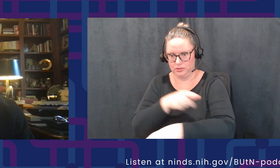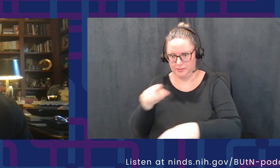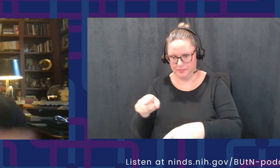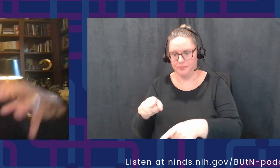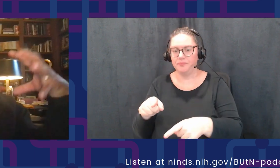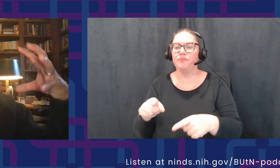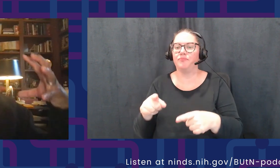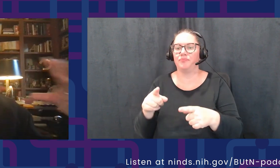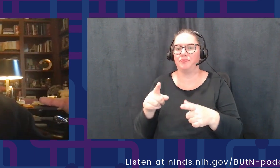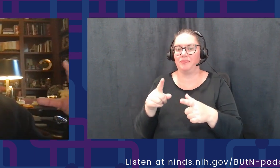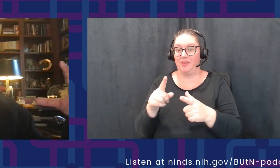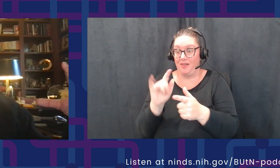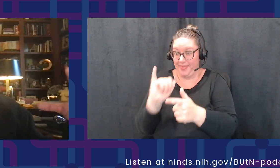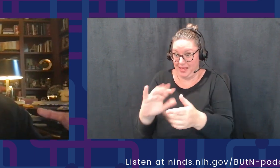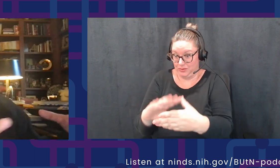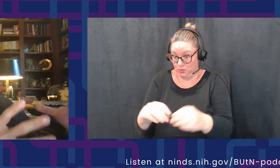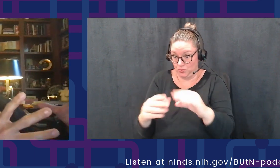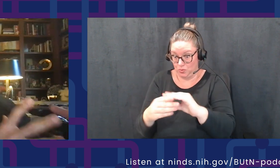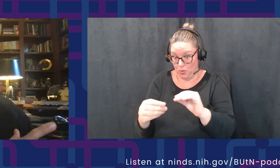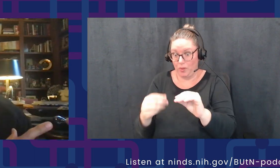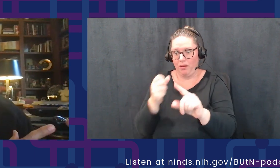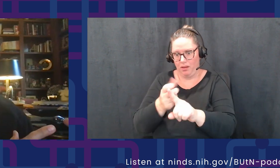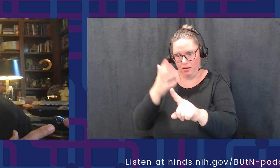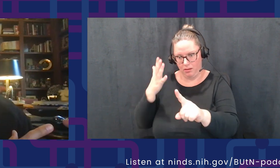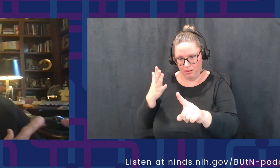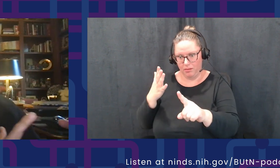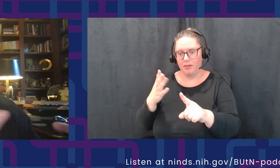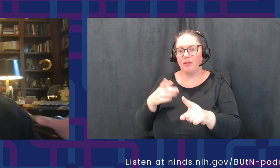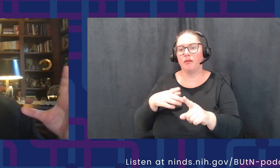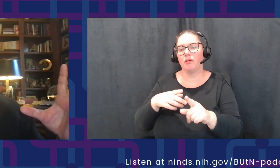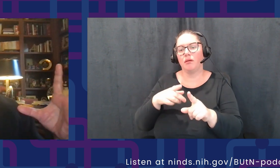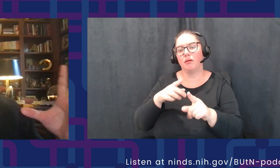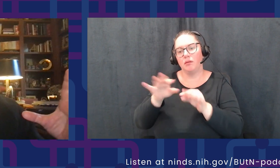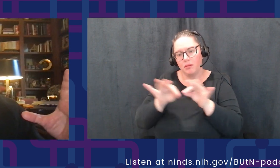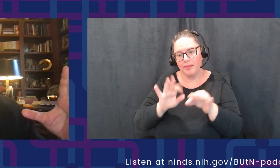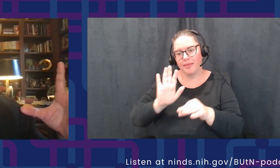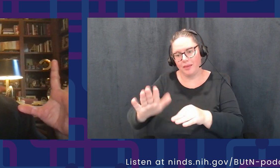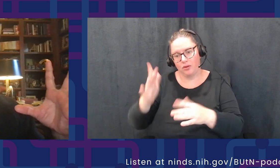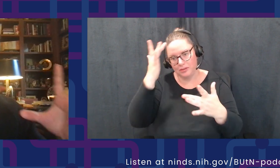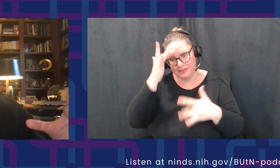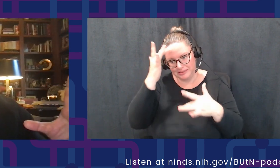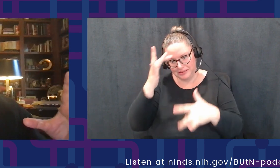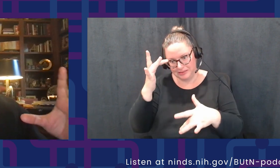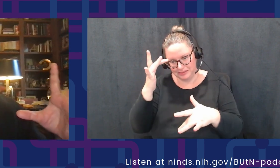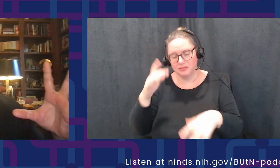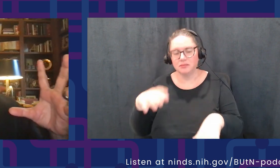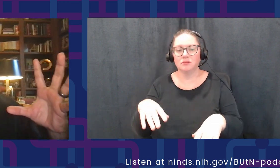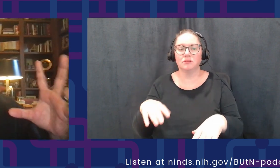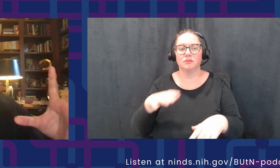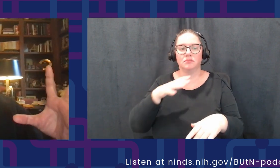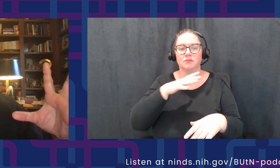And then I go from that to, "this is their disease, and these are the lack